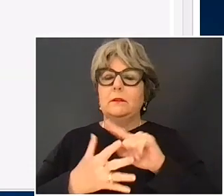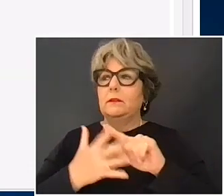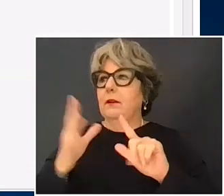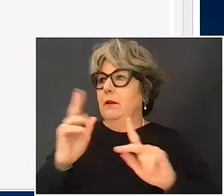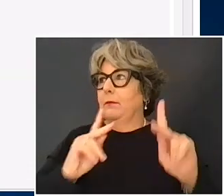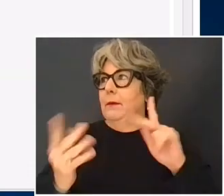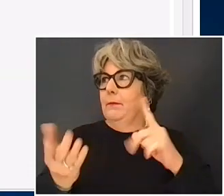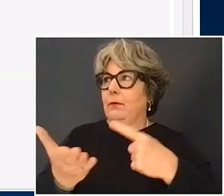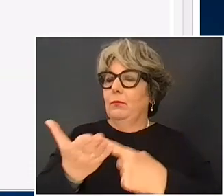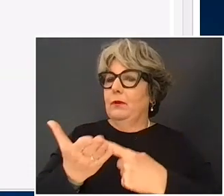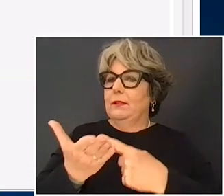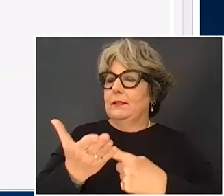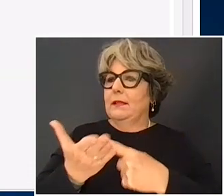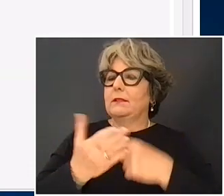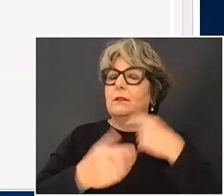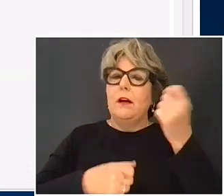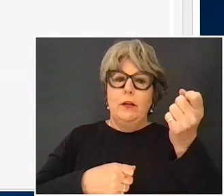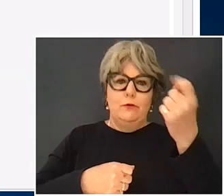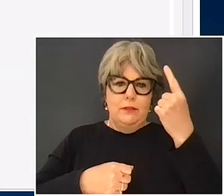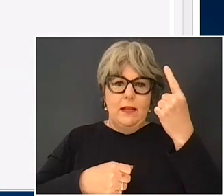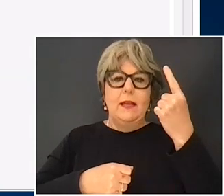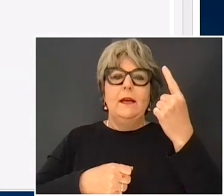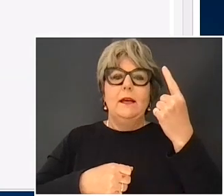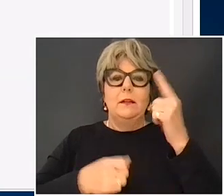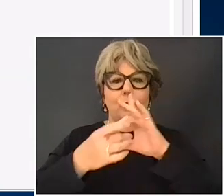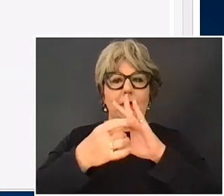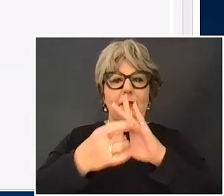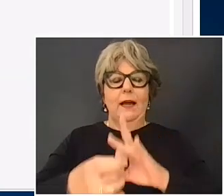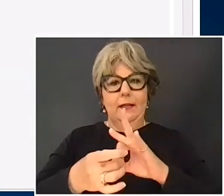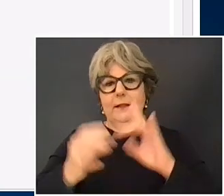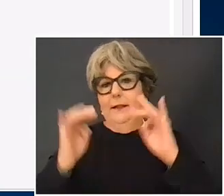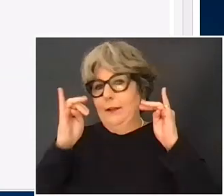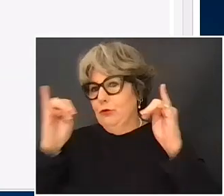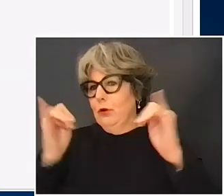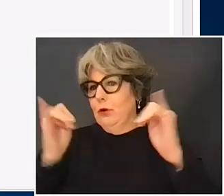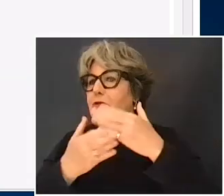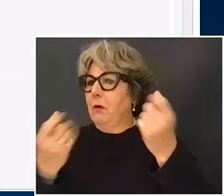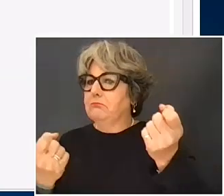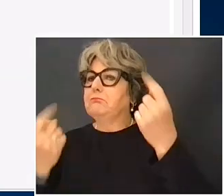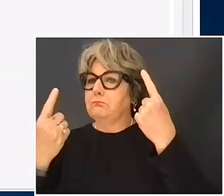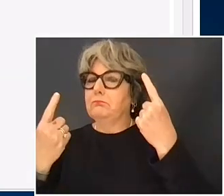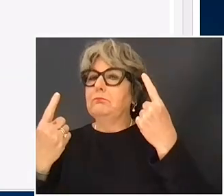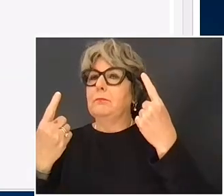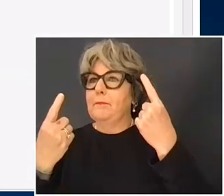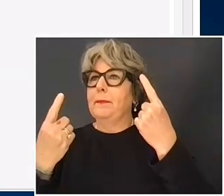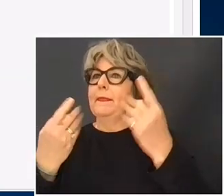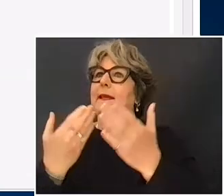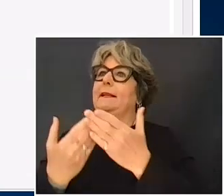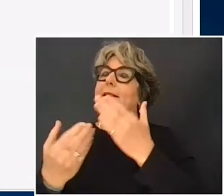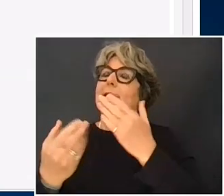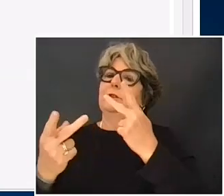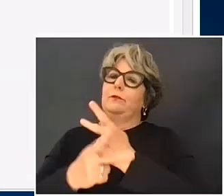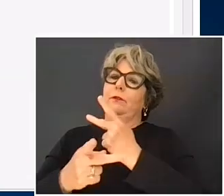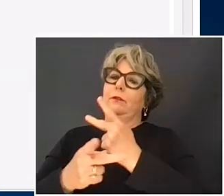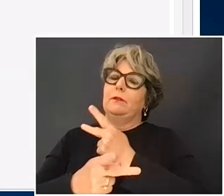So I understand that in terms of like the instruction piece and it feels easier to calculate, it makes more sense to me if we're talking about like providing